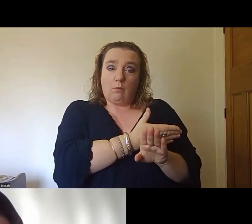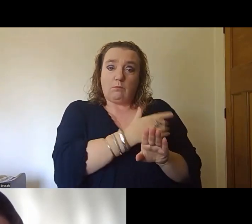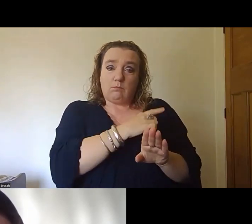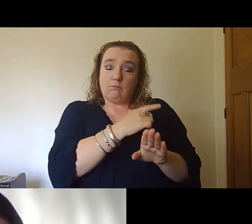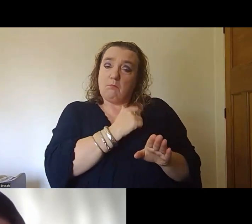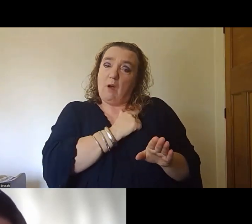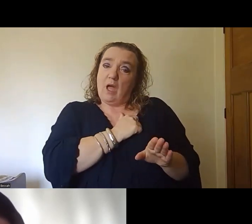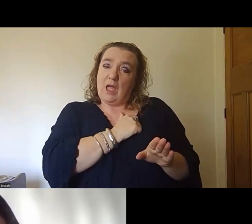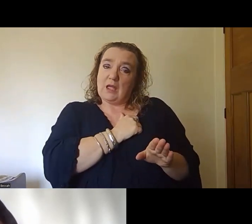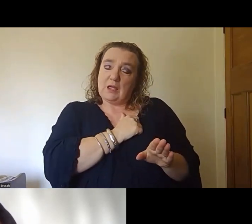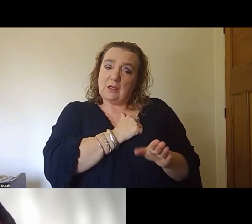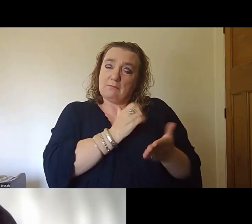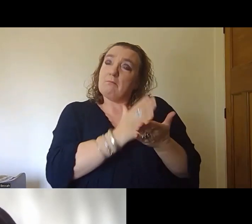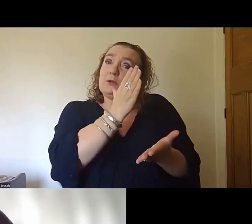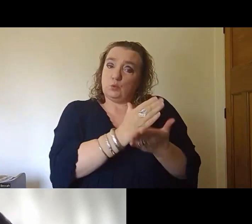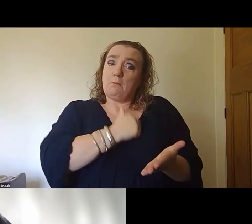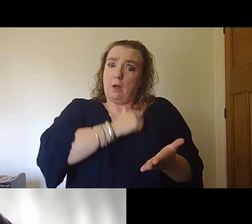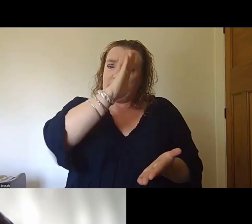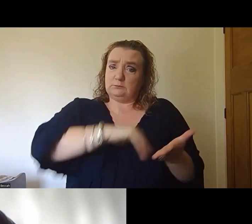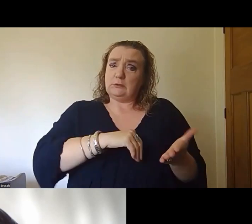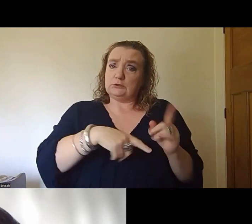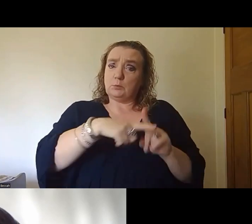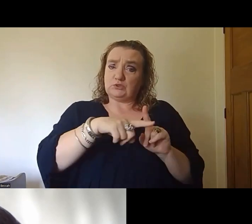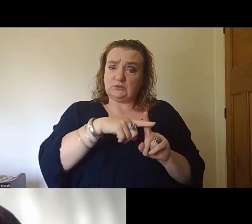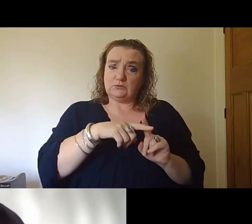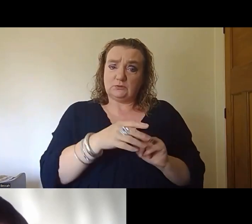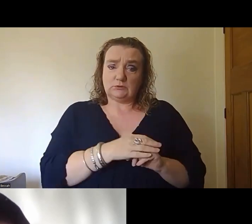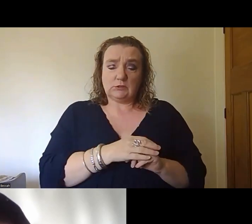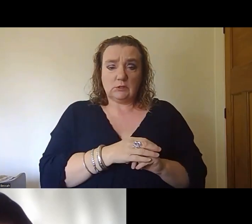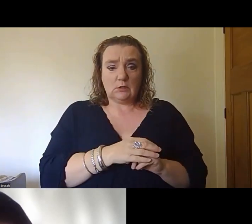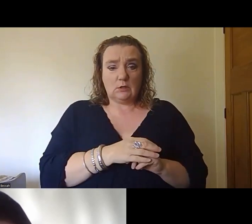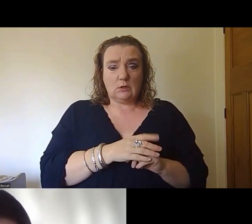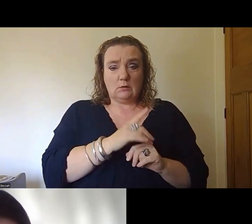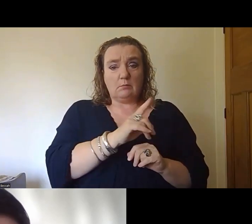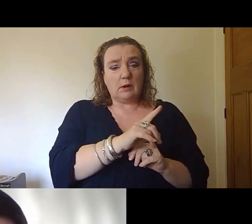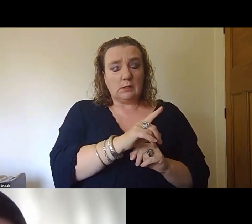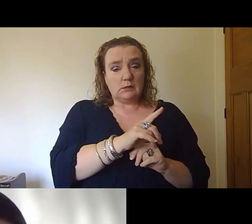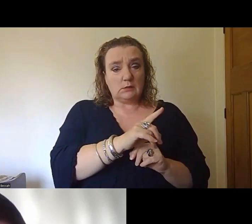was as good as it could be. But as far as what I was aware of